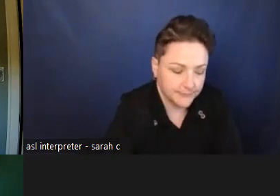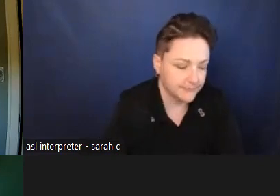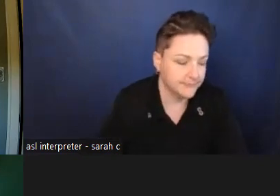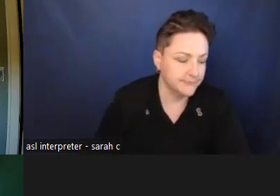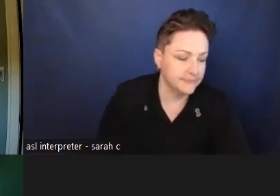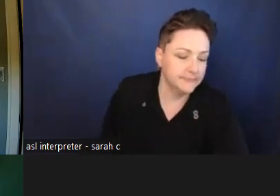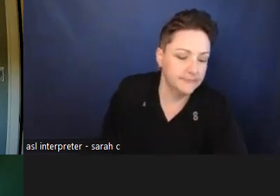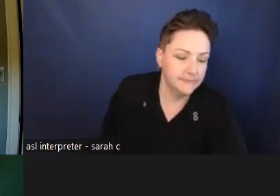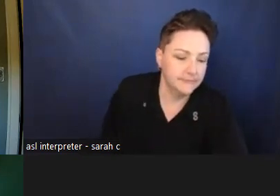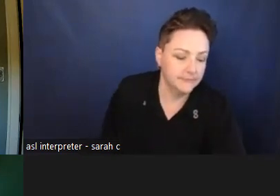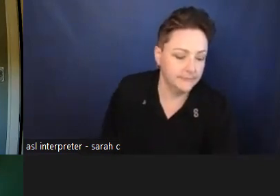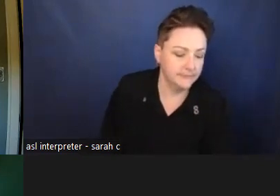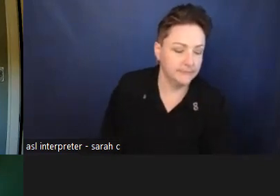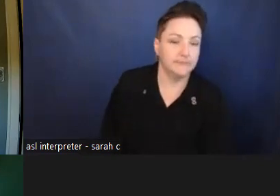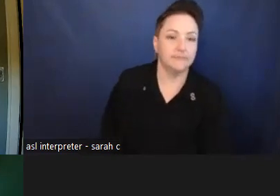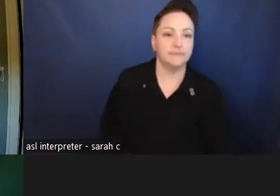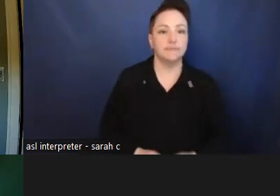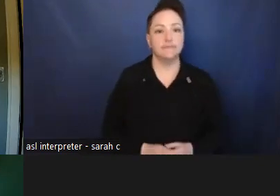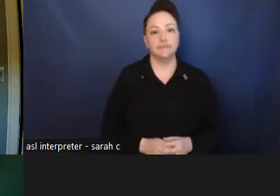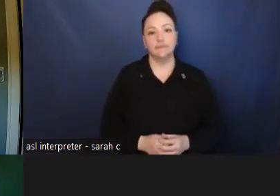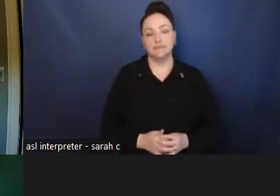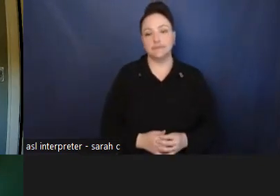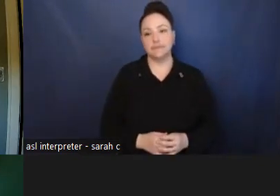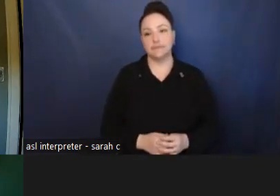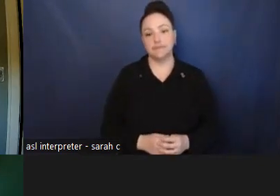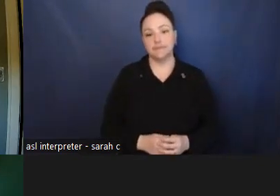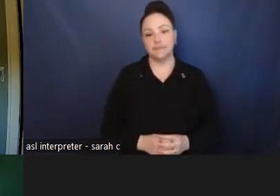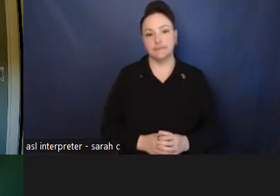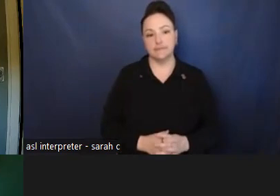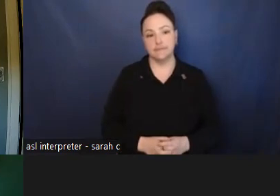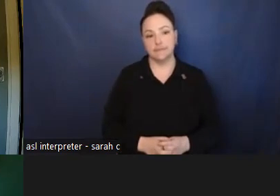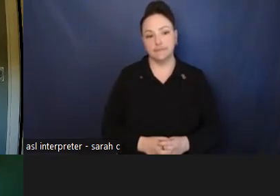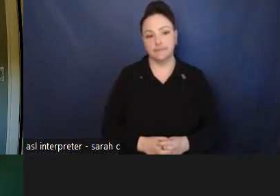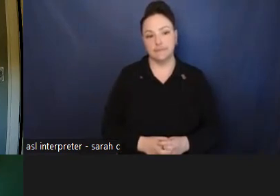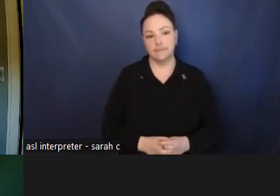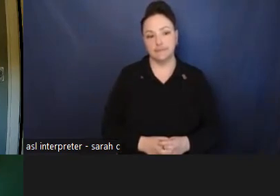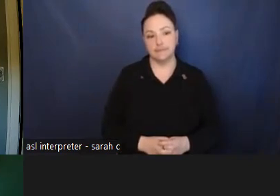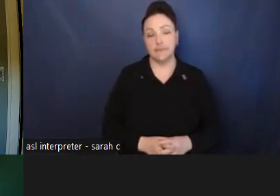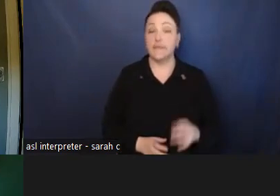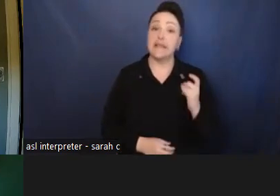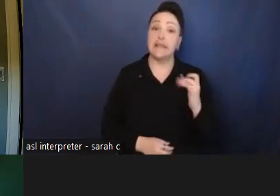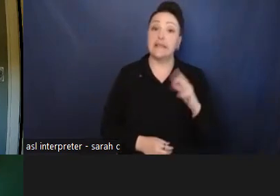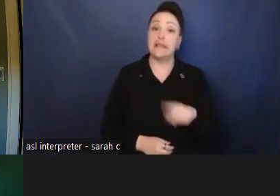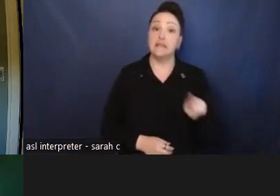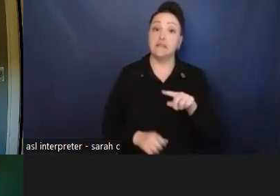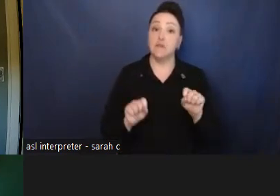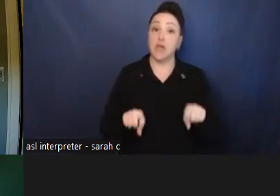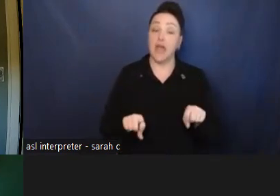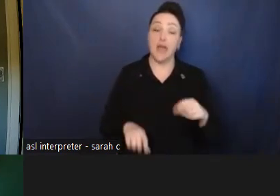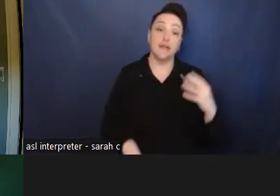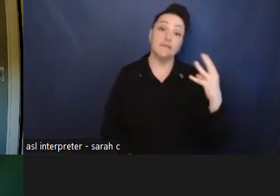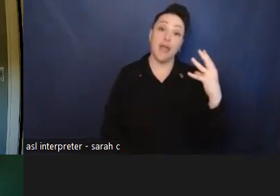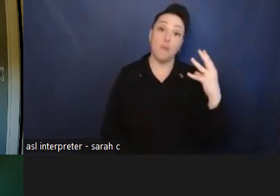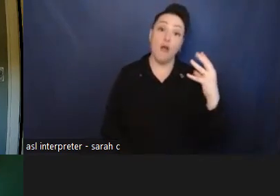And if if you are able to put your camera on, that would be great. I would love to see you and then